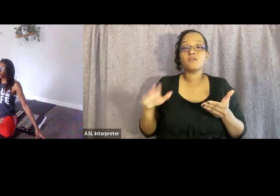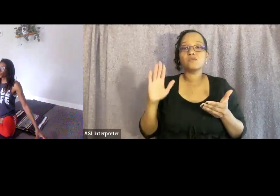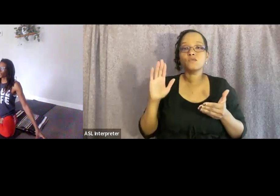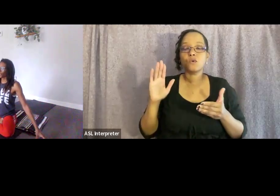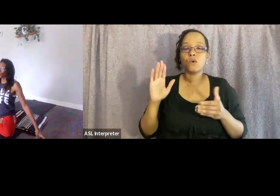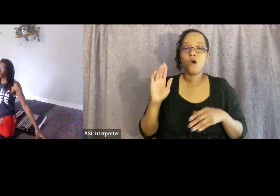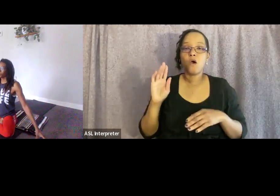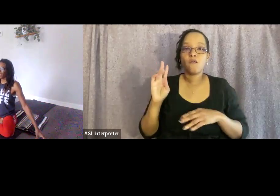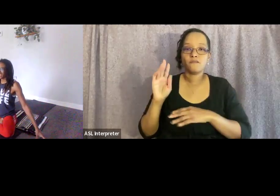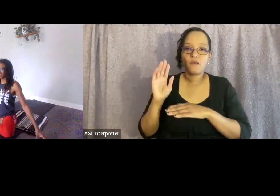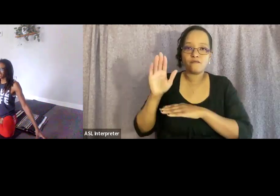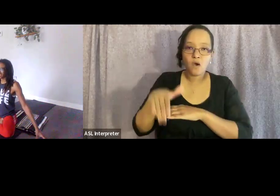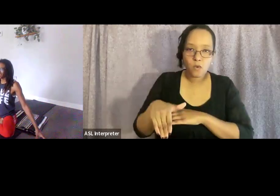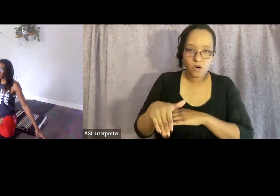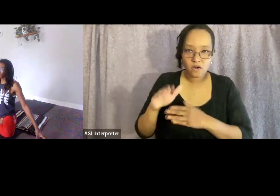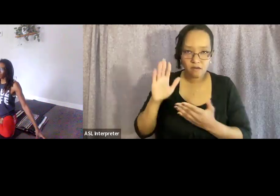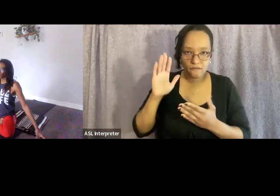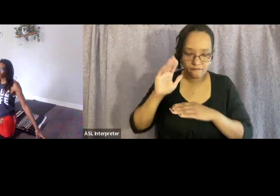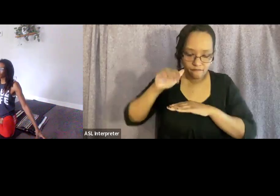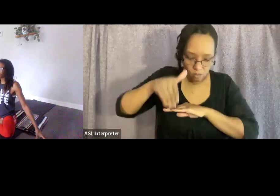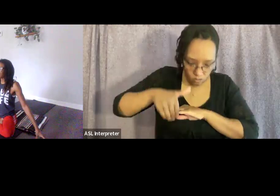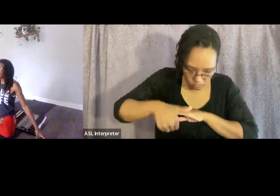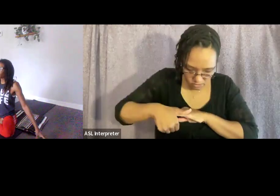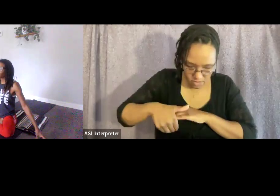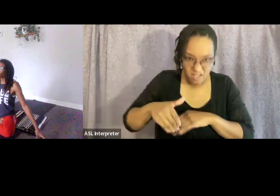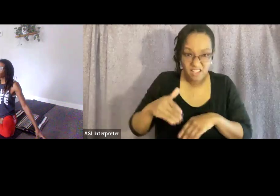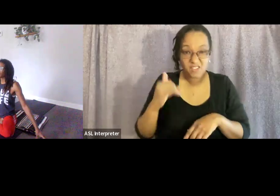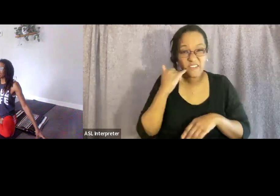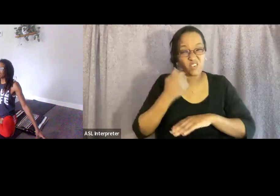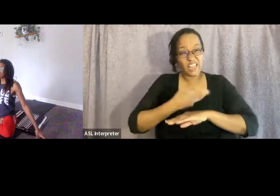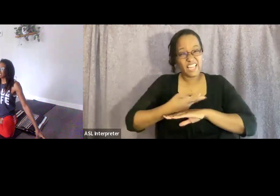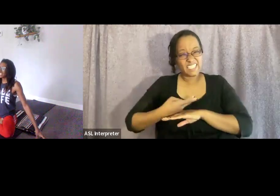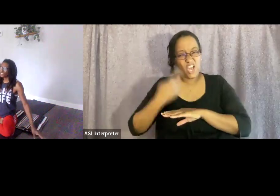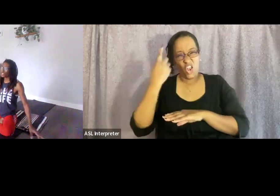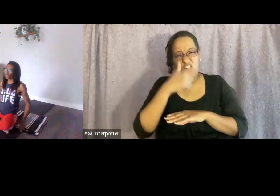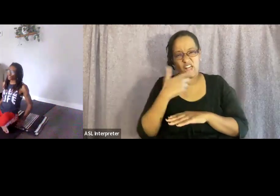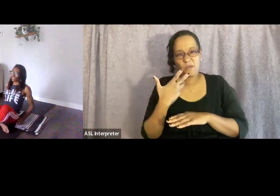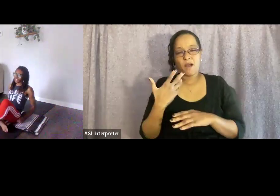So if you're on your back, this might just look like pulling your knees into your chest.